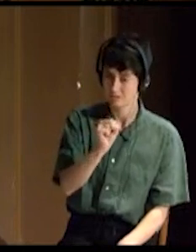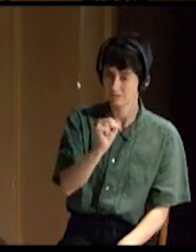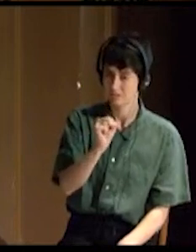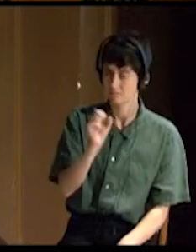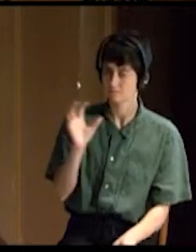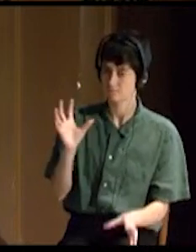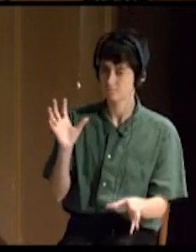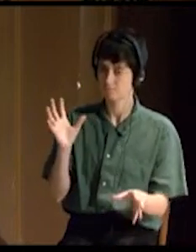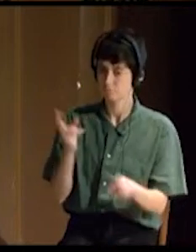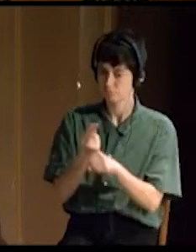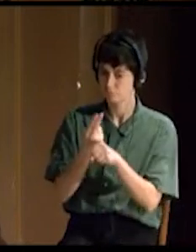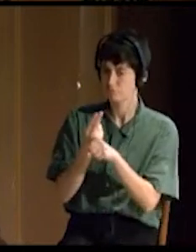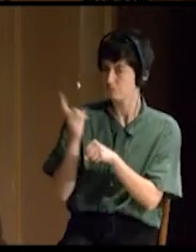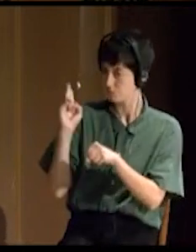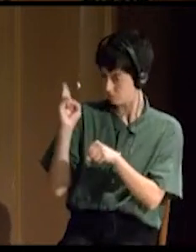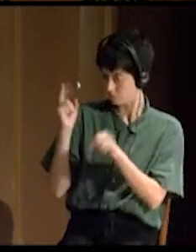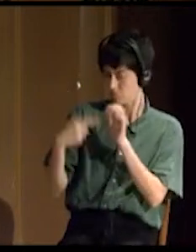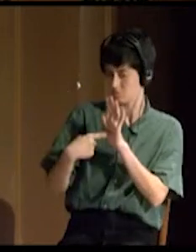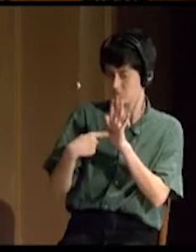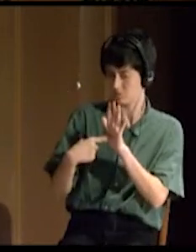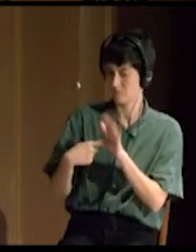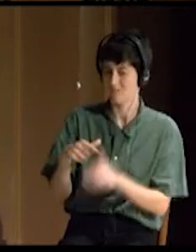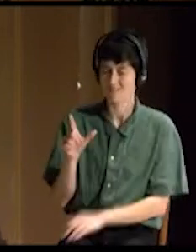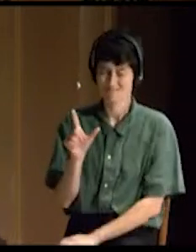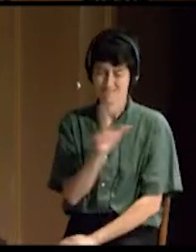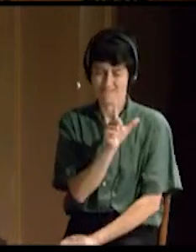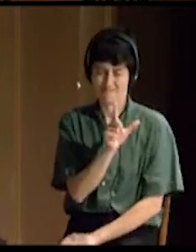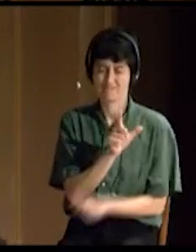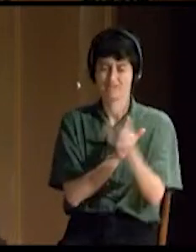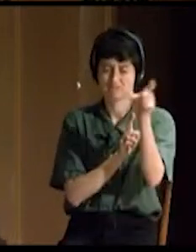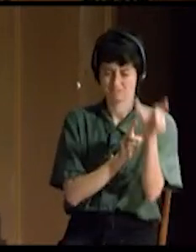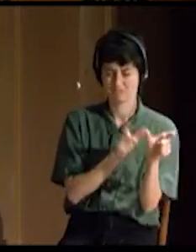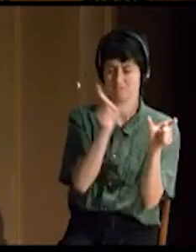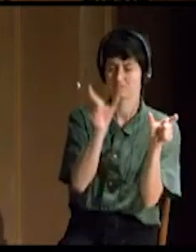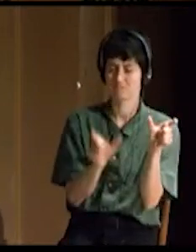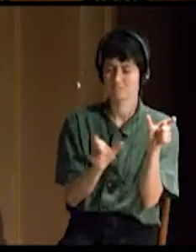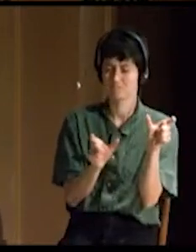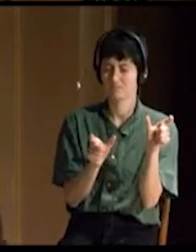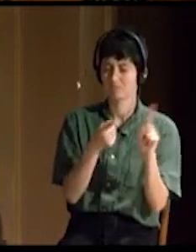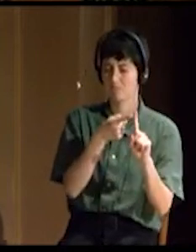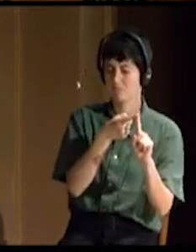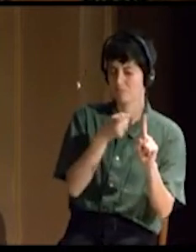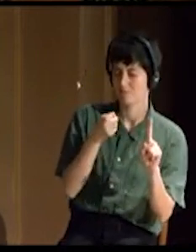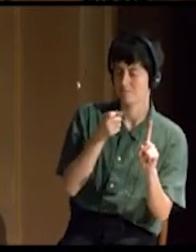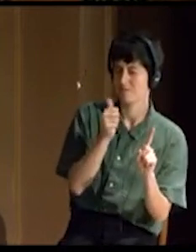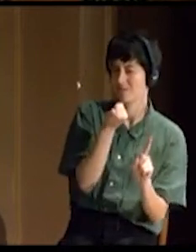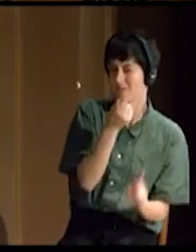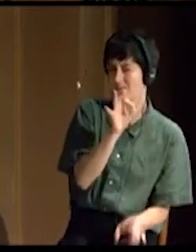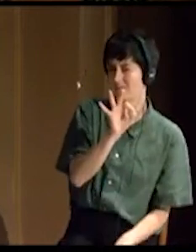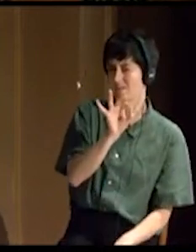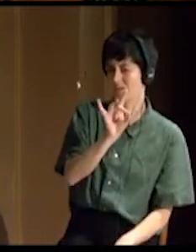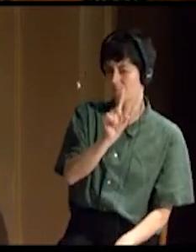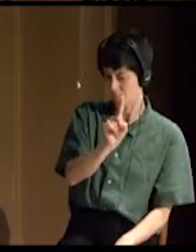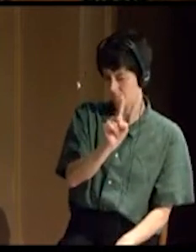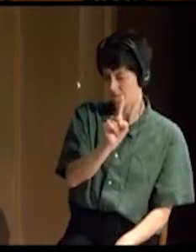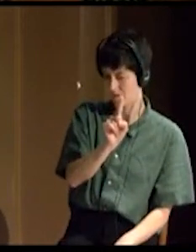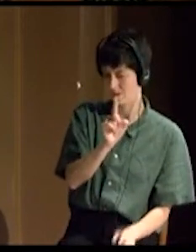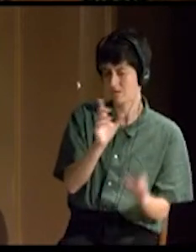are samples from 1981. And now I'm comparing that same species to a sample that I collected recently